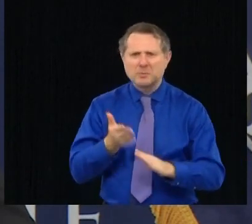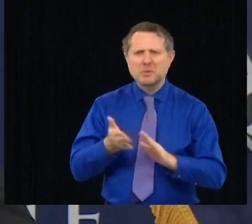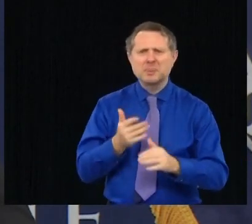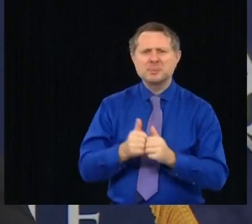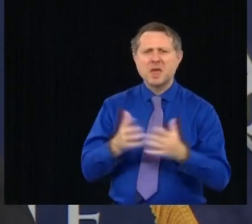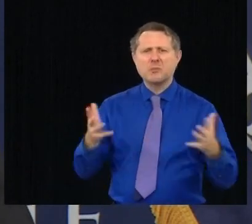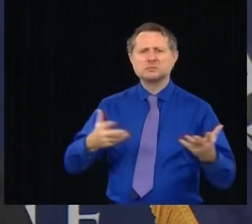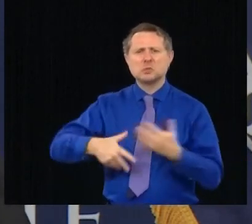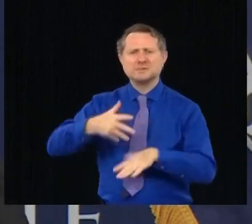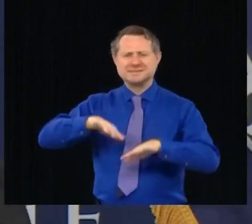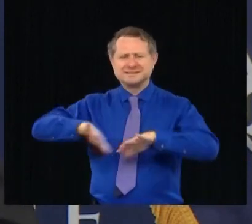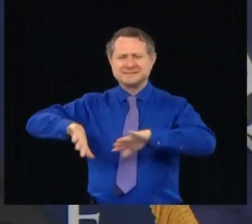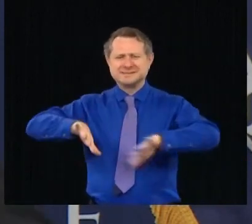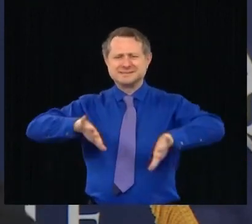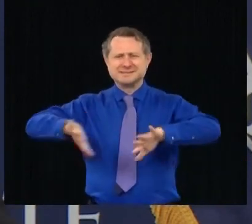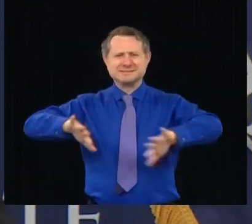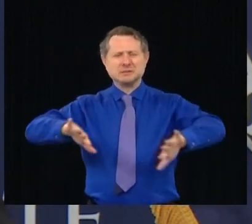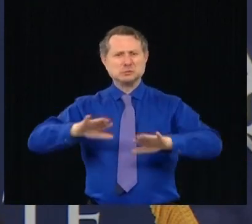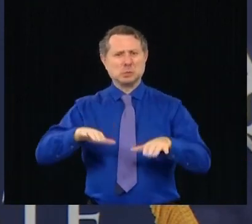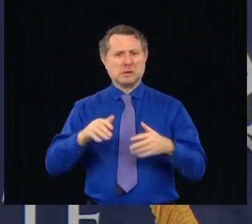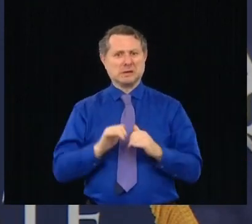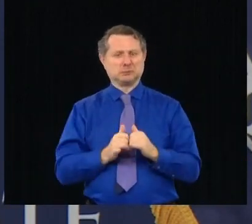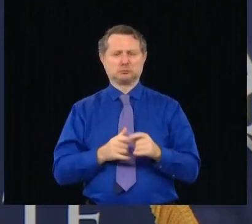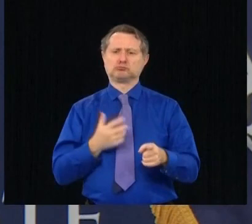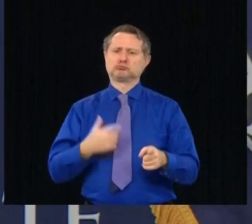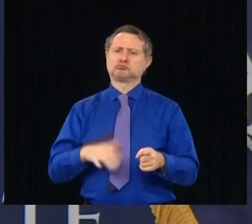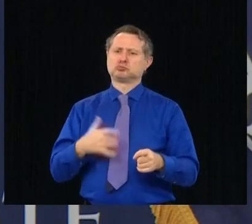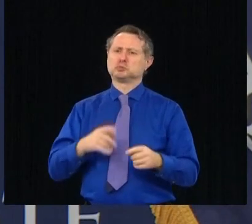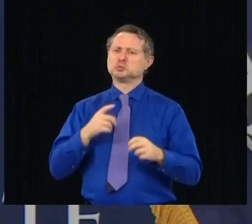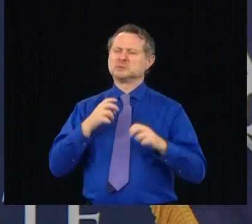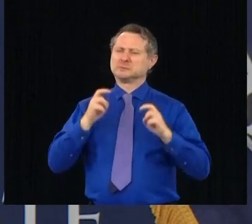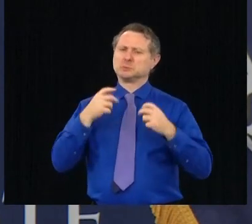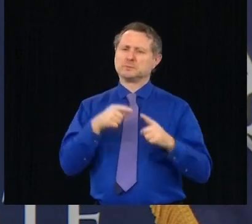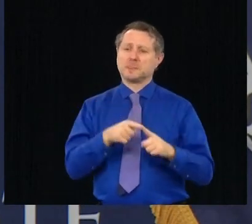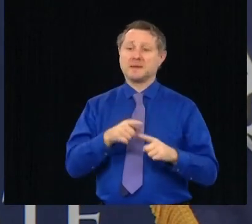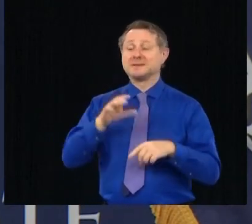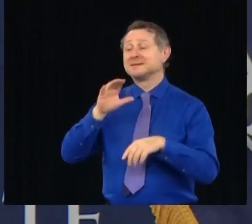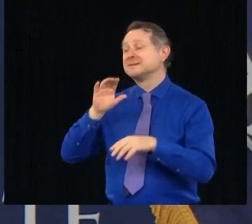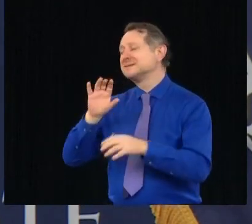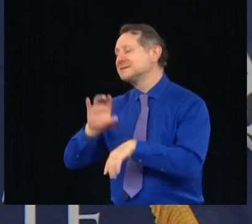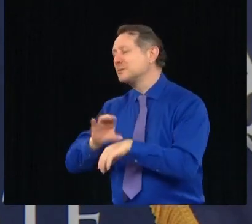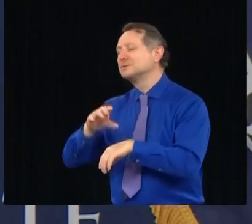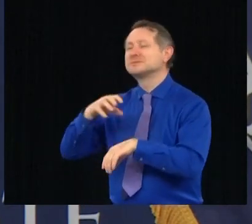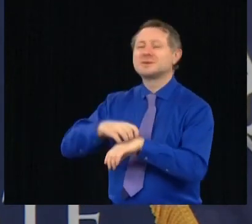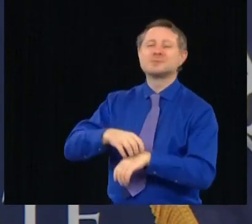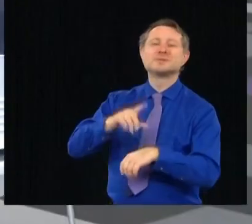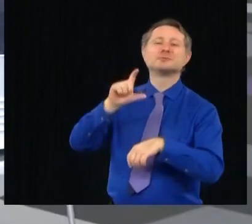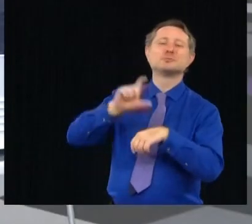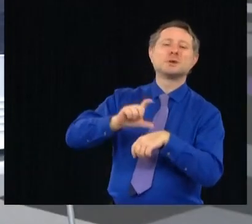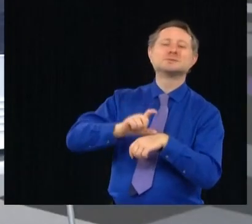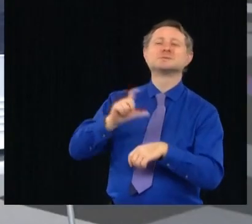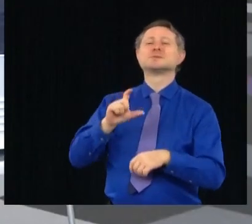CHALLENGE. HOW DO YOU OPERATE A SCHOOL WITHOUT A GATHERING?